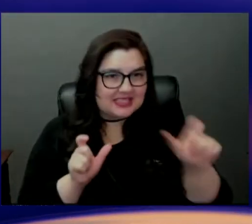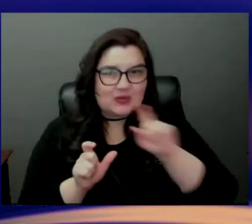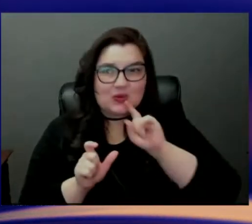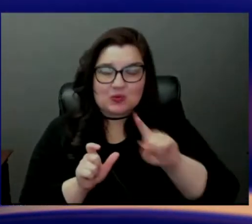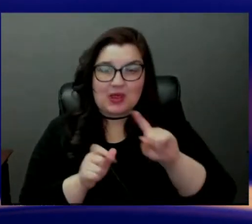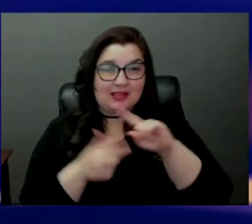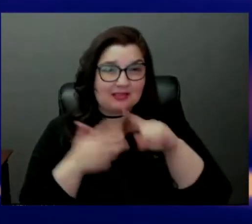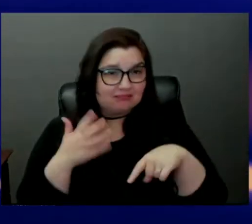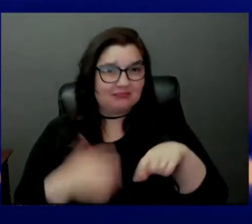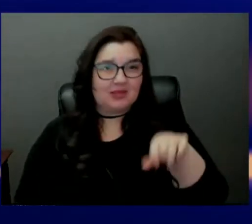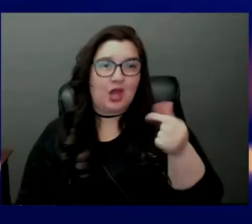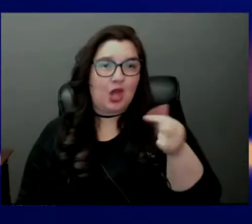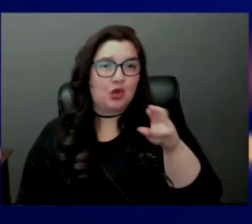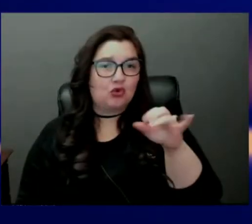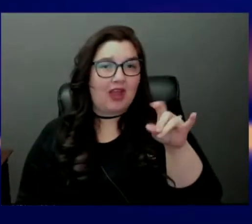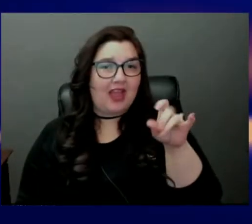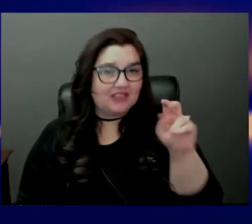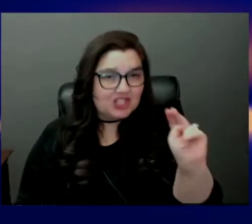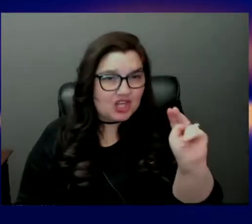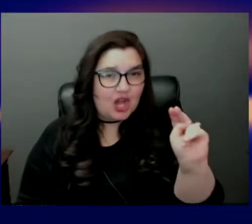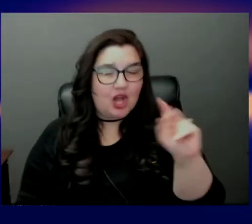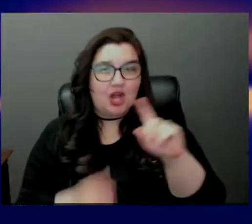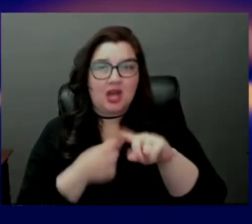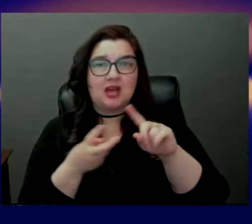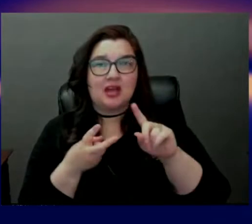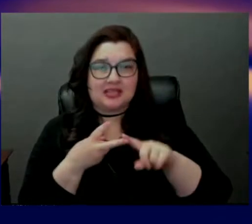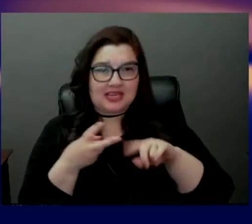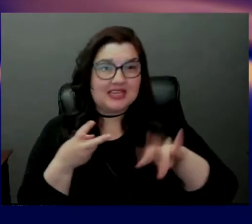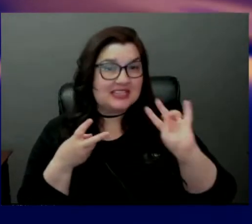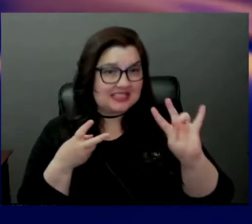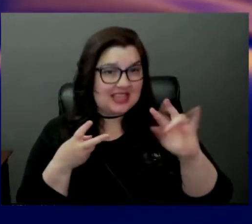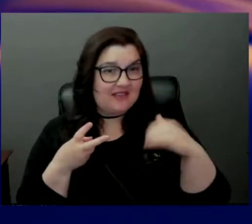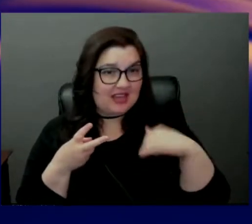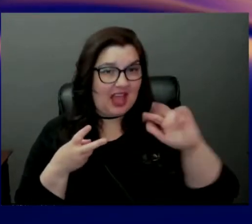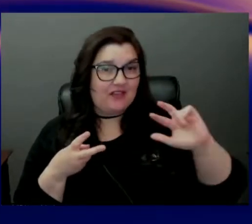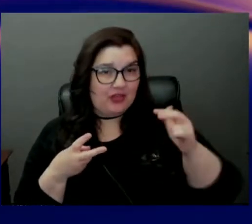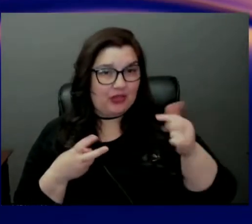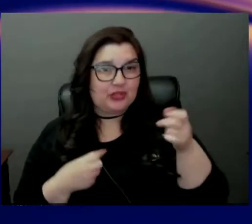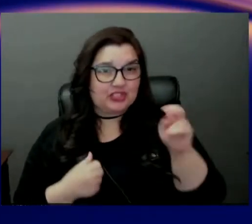two processors and then seven that have third generation until Zion scalable.